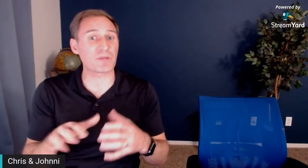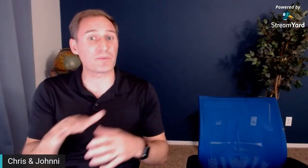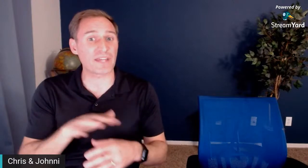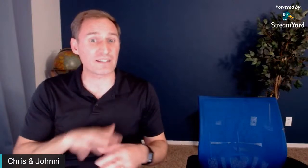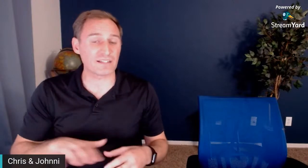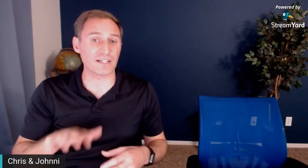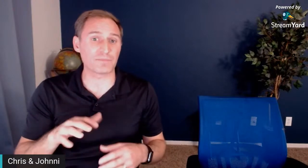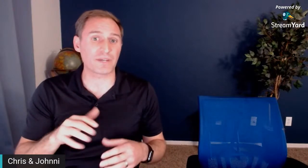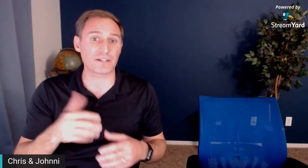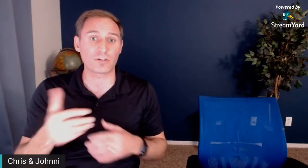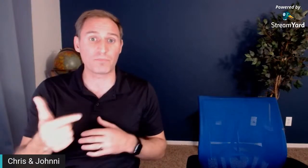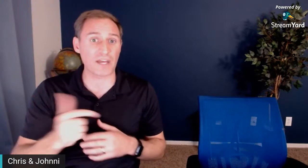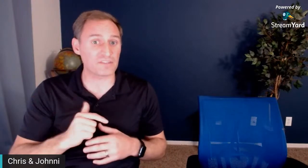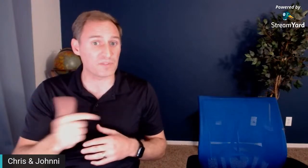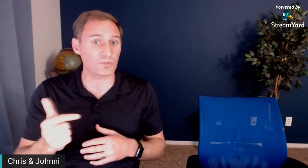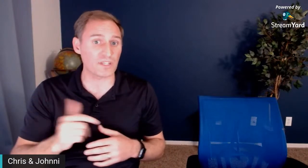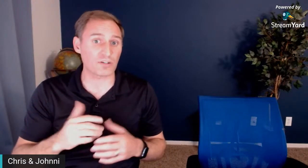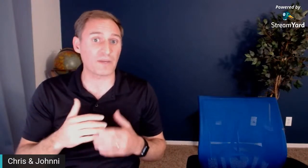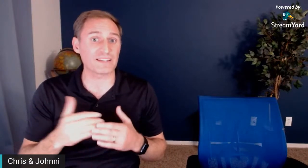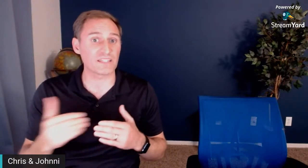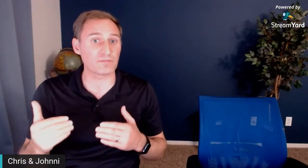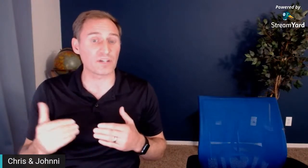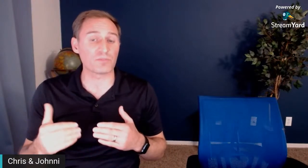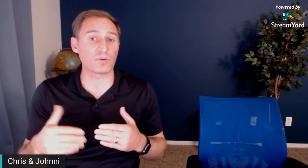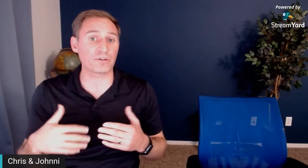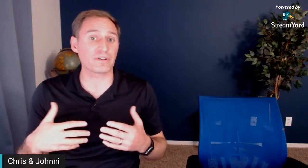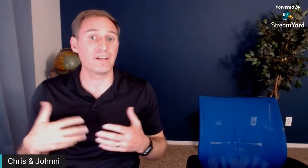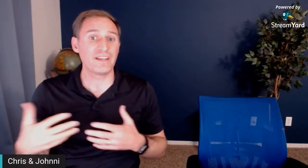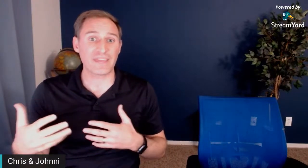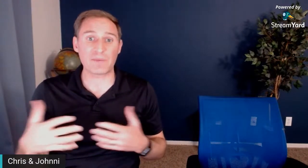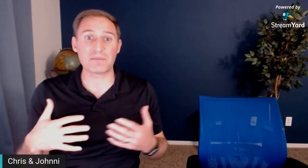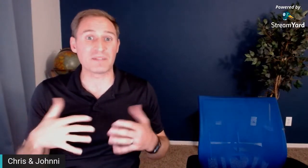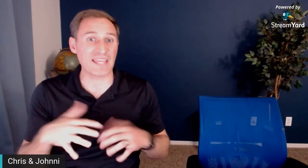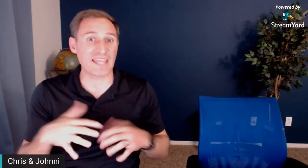of people that um kind of bounce between or might live on the border that might blend the